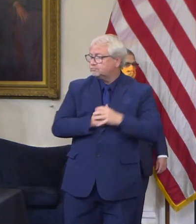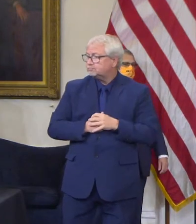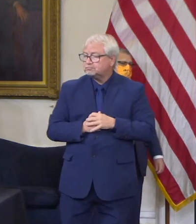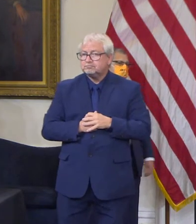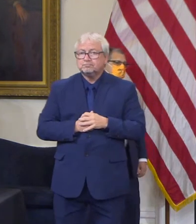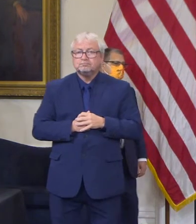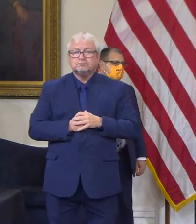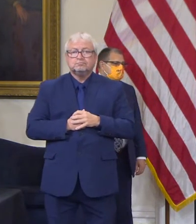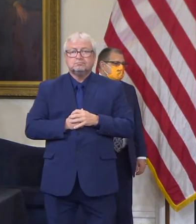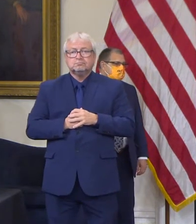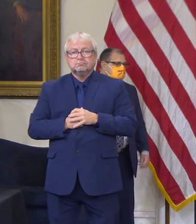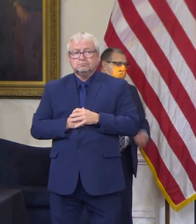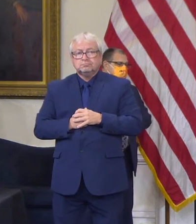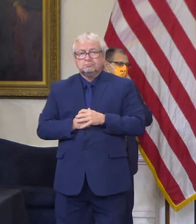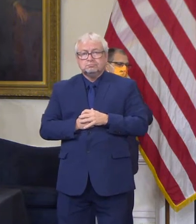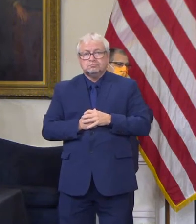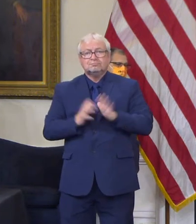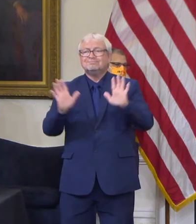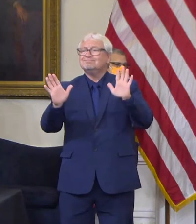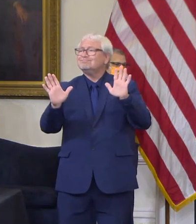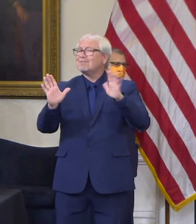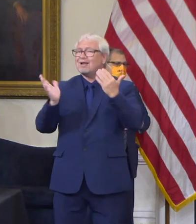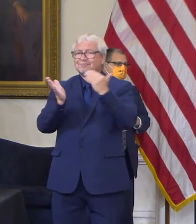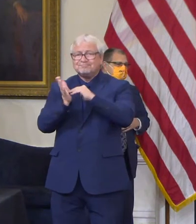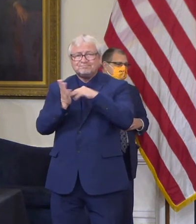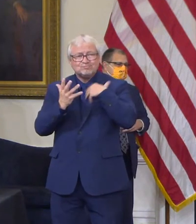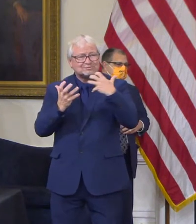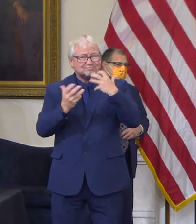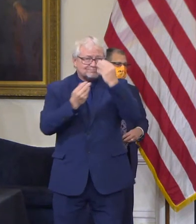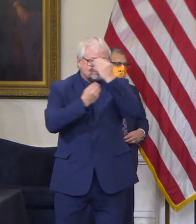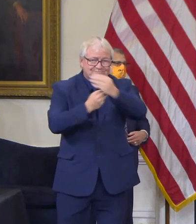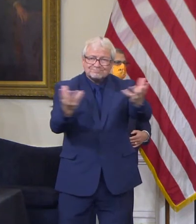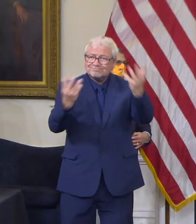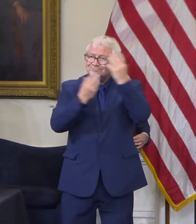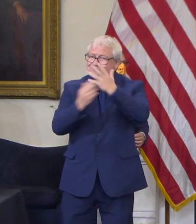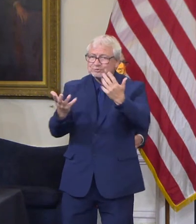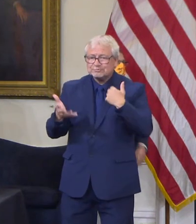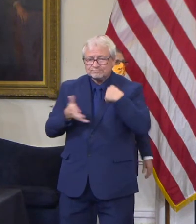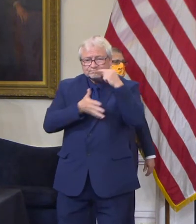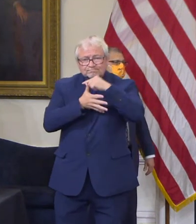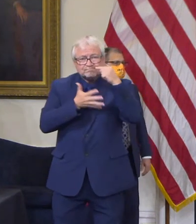We have already administered more than 13,000 of these antibody treatments which have helped us